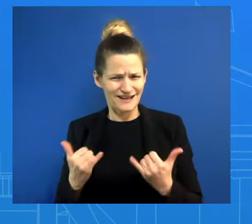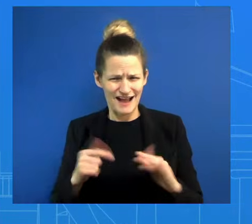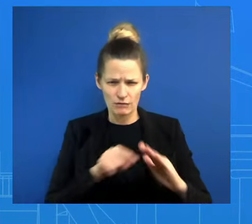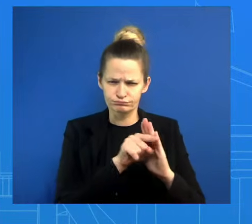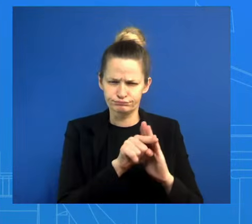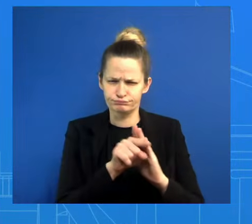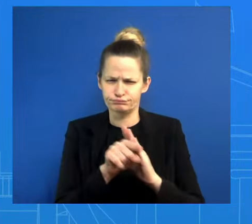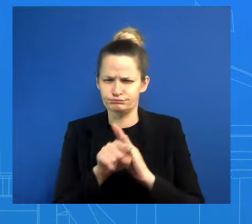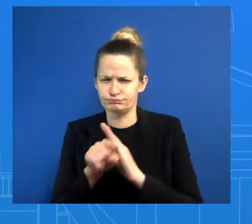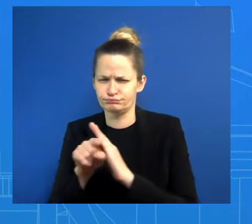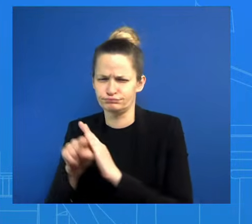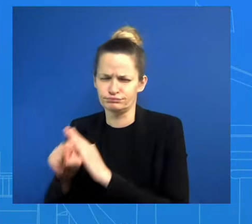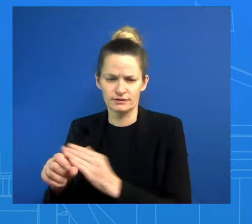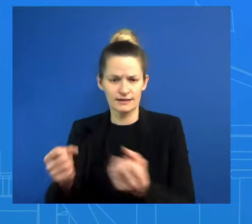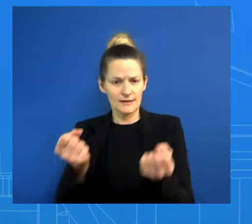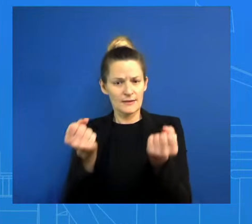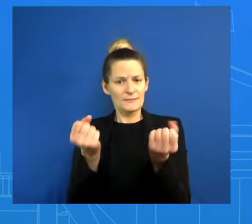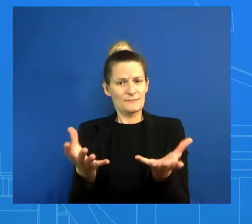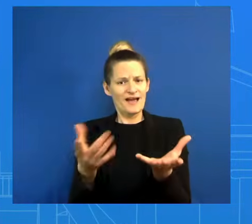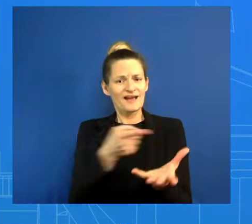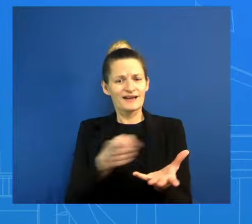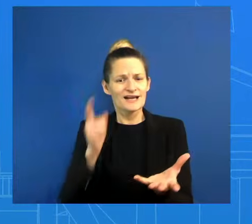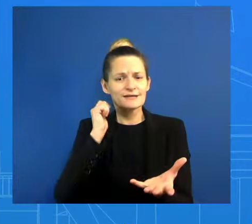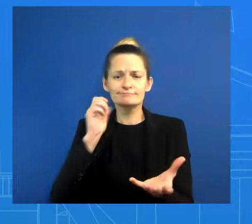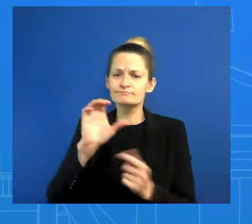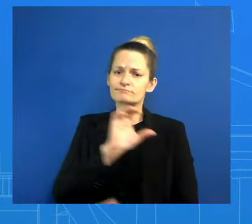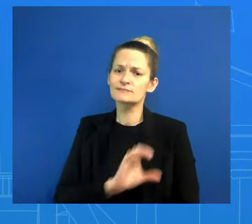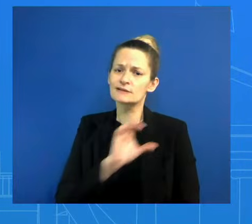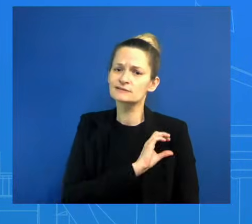so effectively to defend itself on the battlefield,